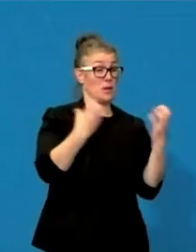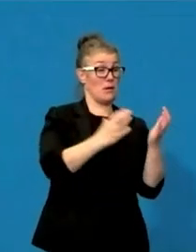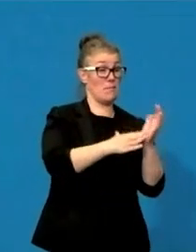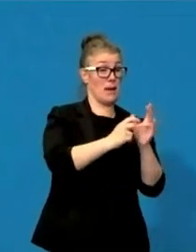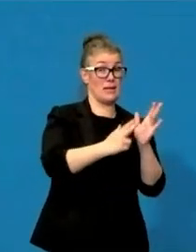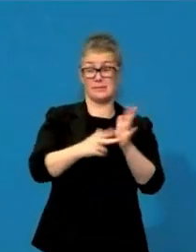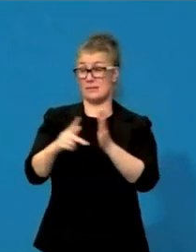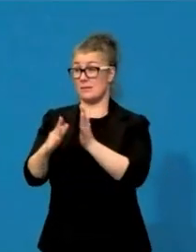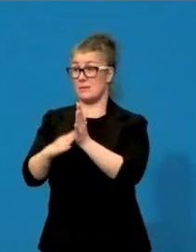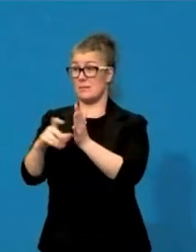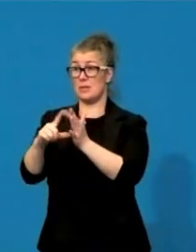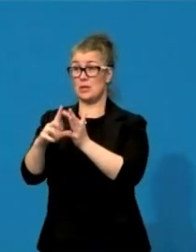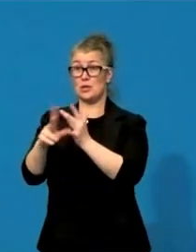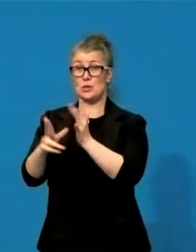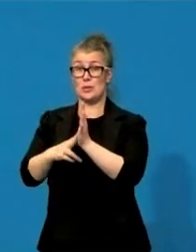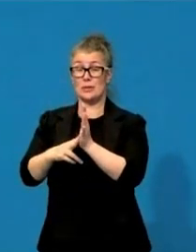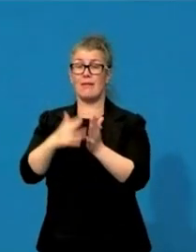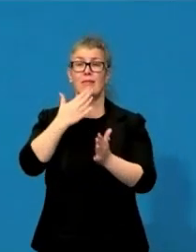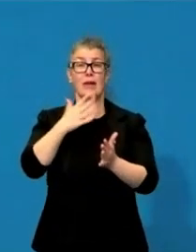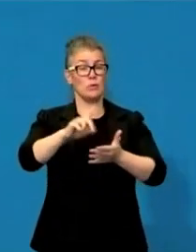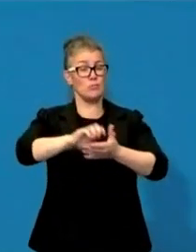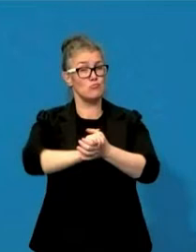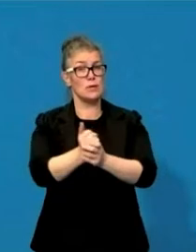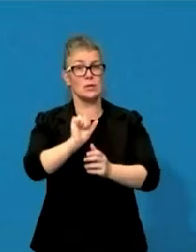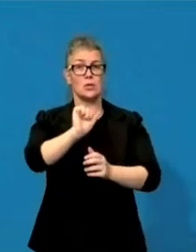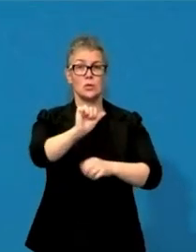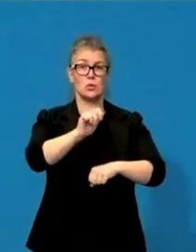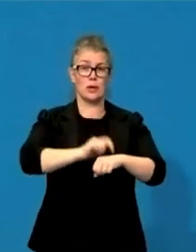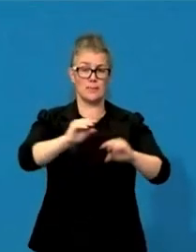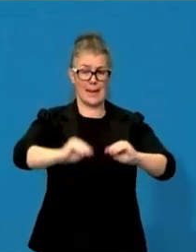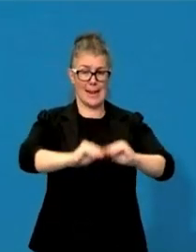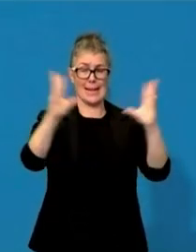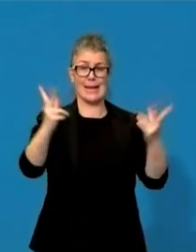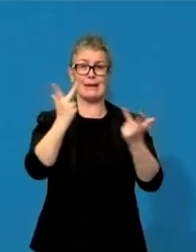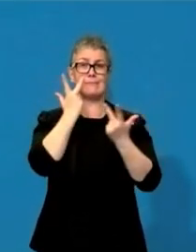have said. We very much appreciate the very clear and straightforward and frank way in